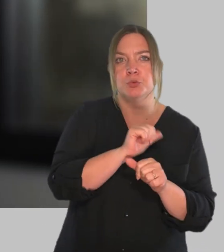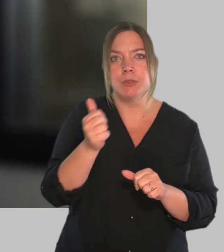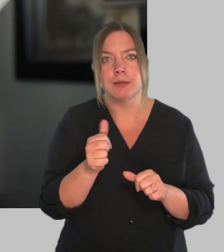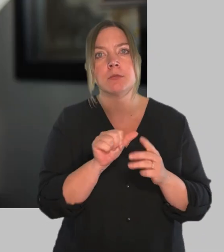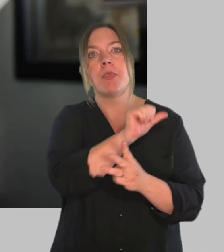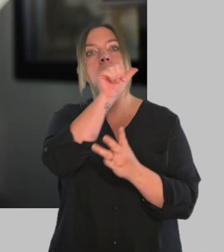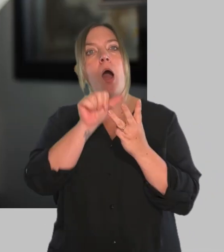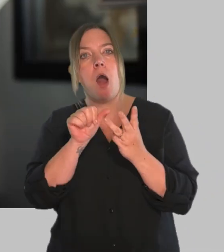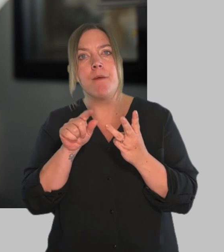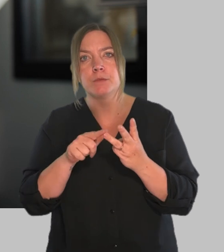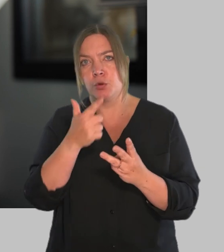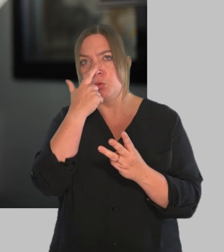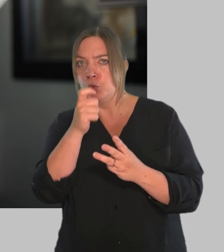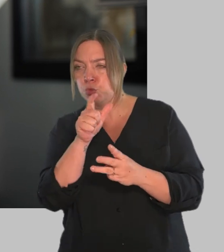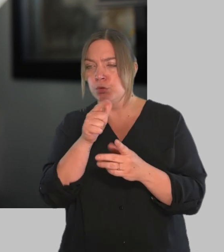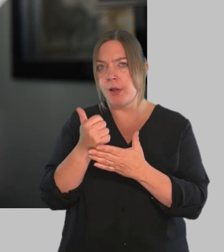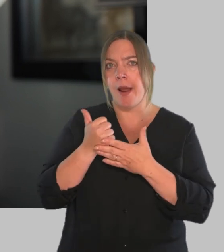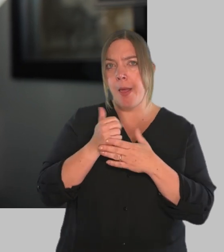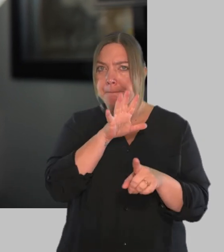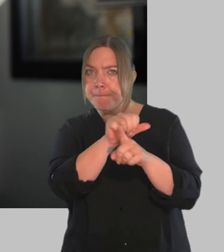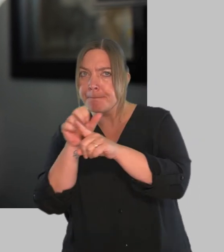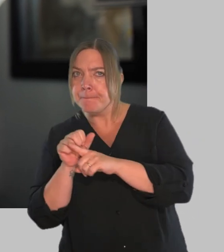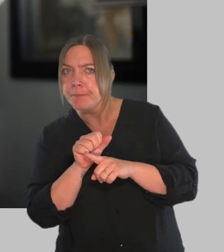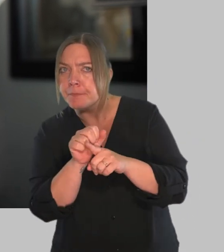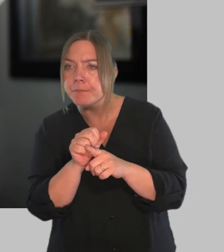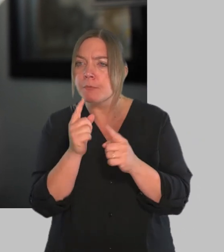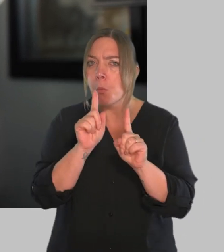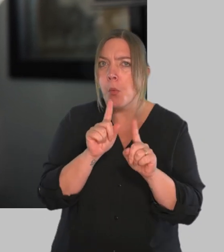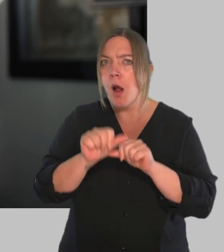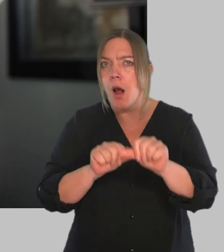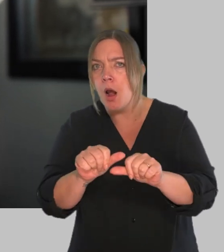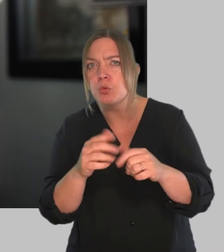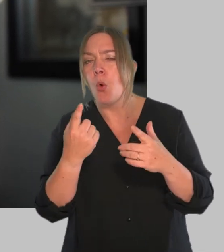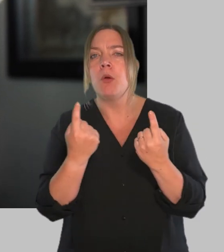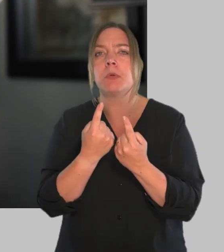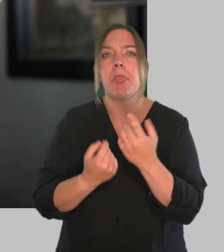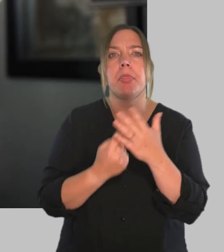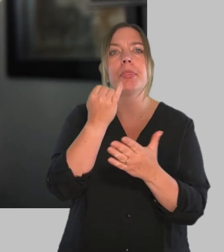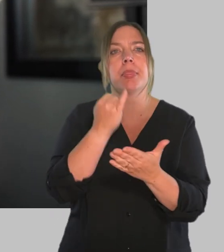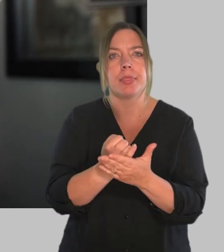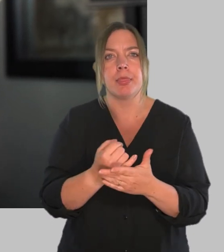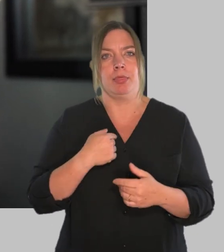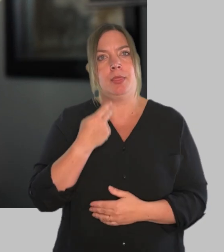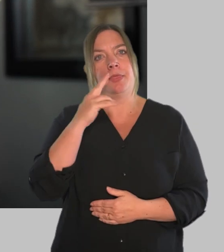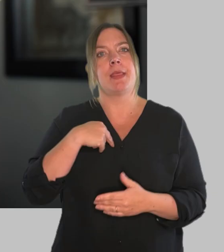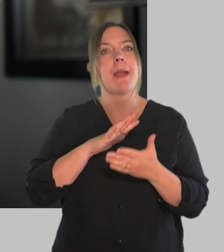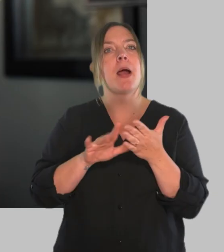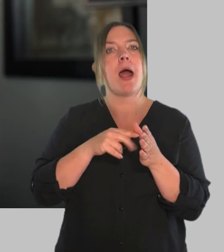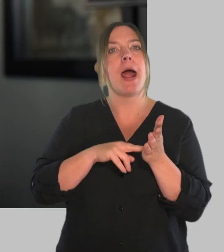My name is Hani. I'm a Consultant Neurosurgeon at the National Hospital for Neurology and Neurosurgery. I'm also a Professor at the UCL Queen Square Institute of Neurology.